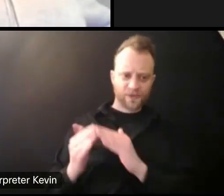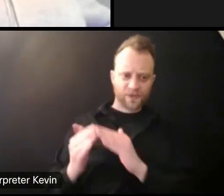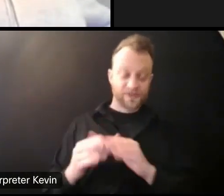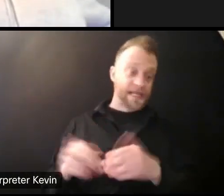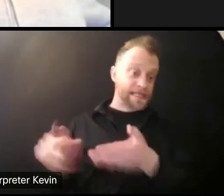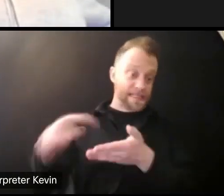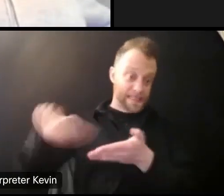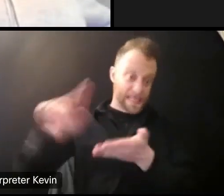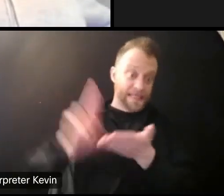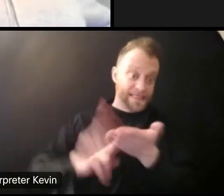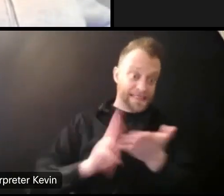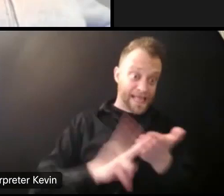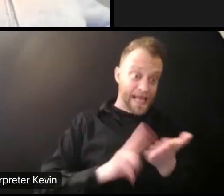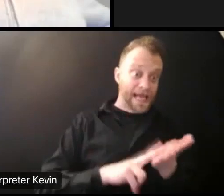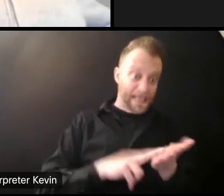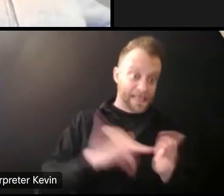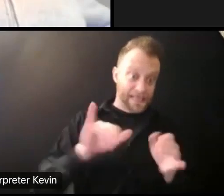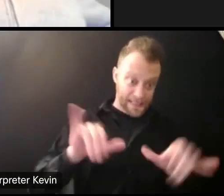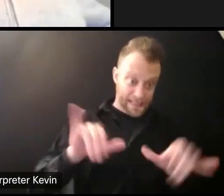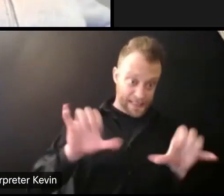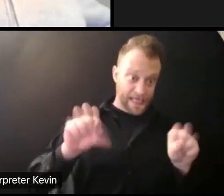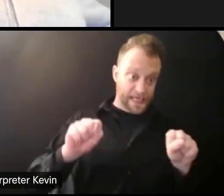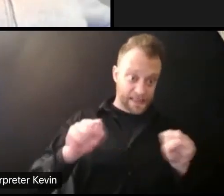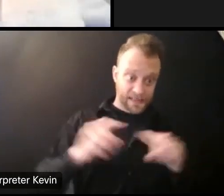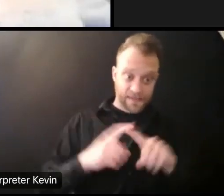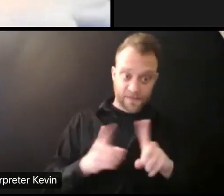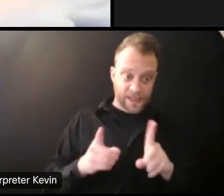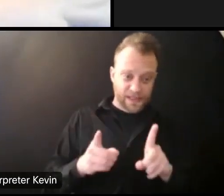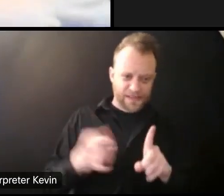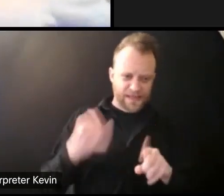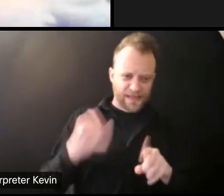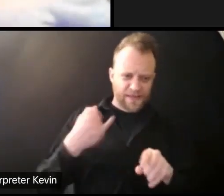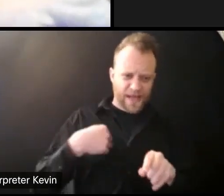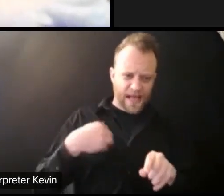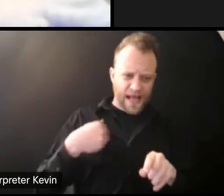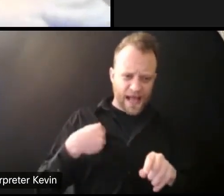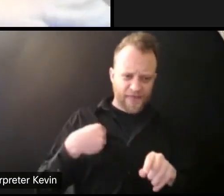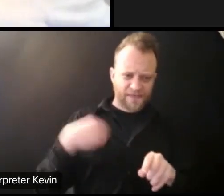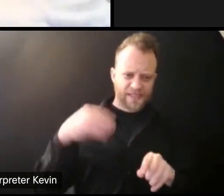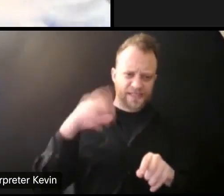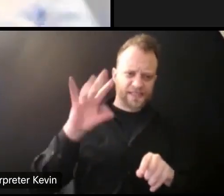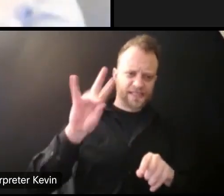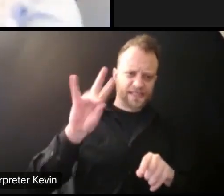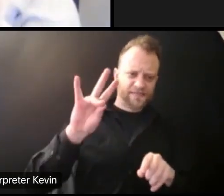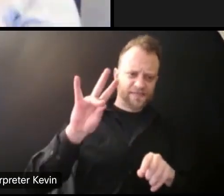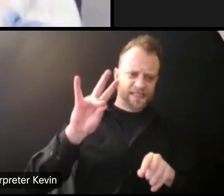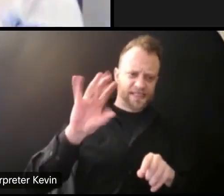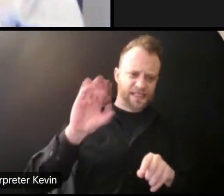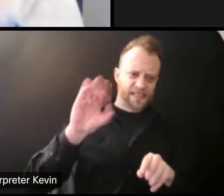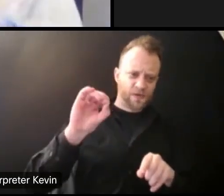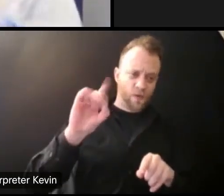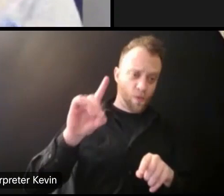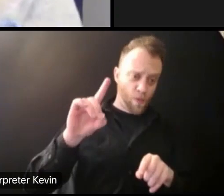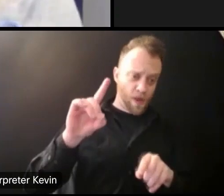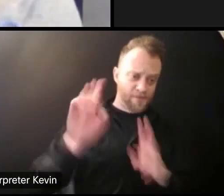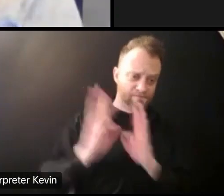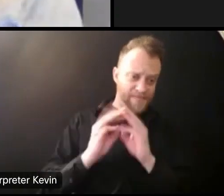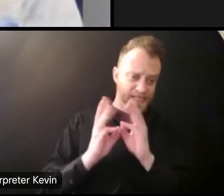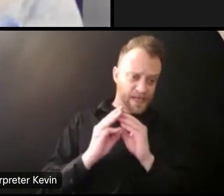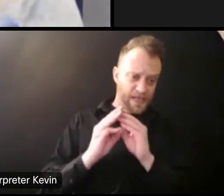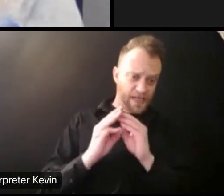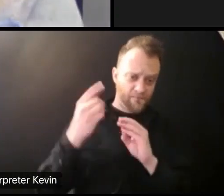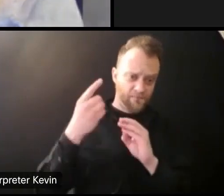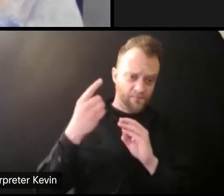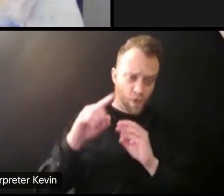have, like if I have a 7C01 meeting at Deanwood Recreation, can I schedule a monthly meeting to